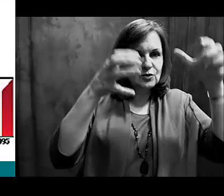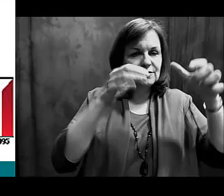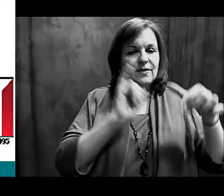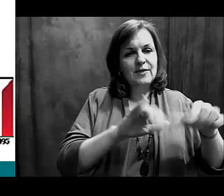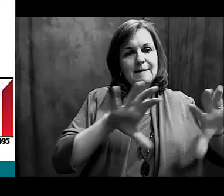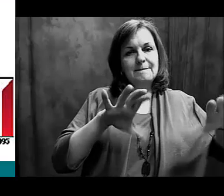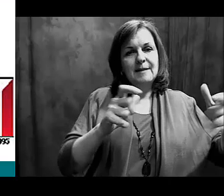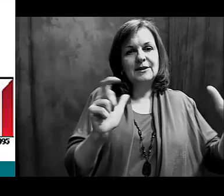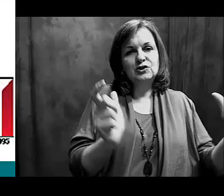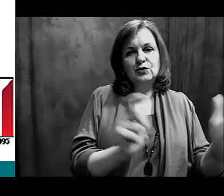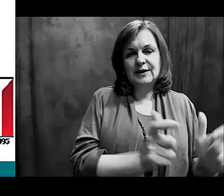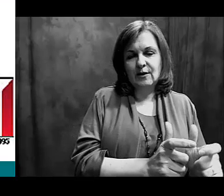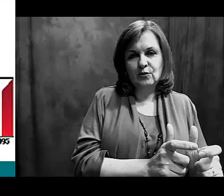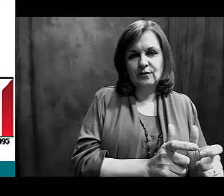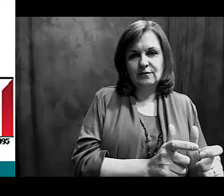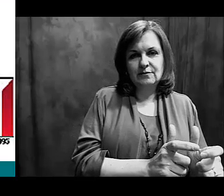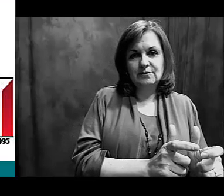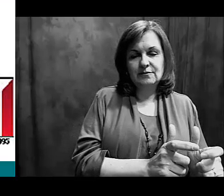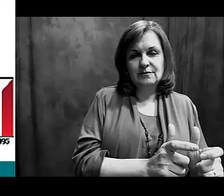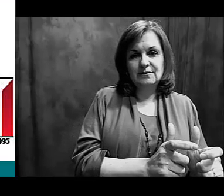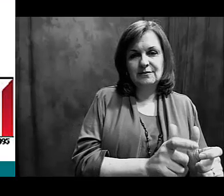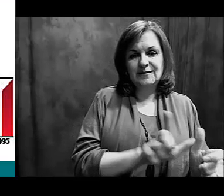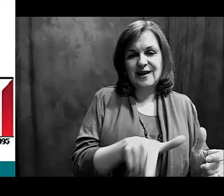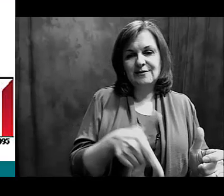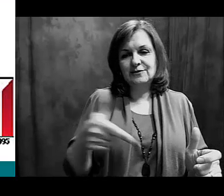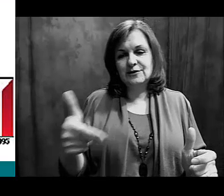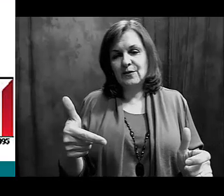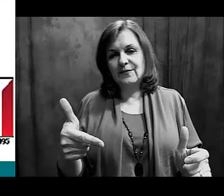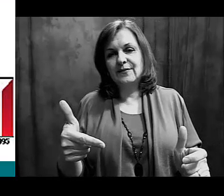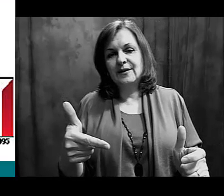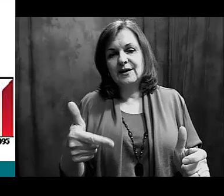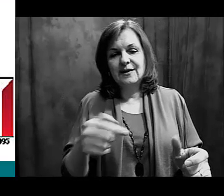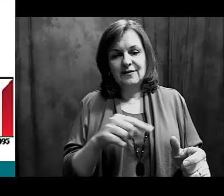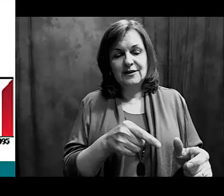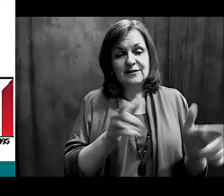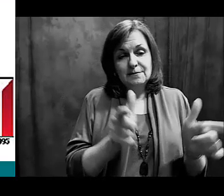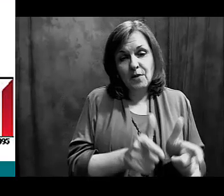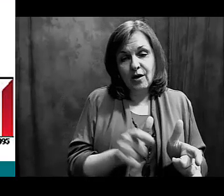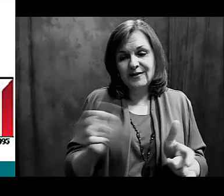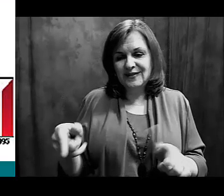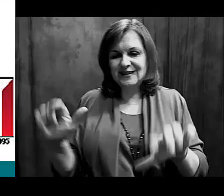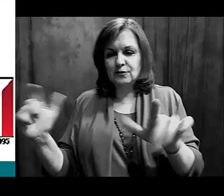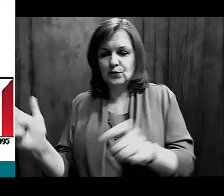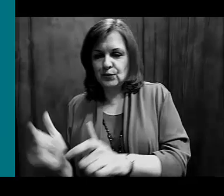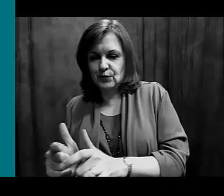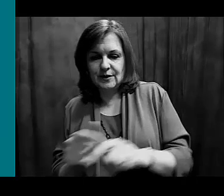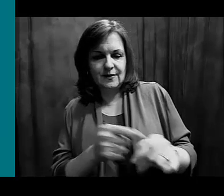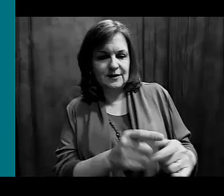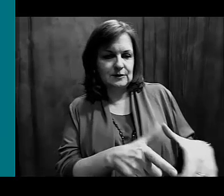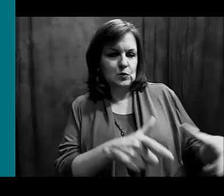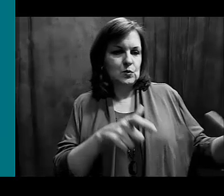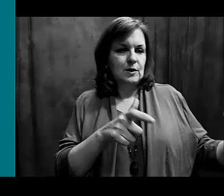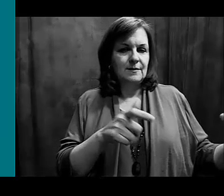population goes down and so on -- so it's the cyclical kind of nature we see this in all kinds of species